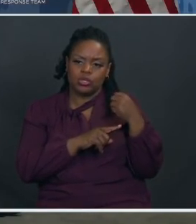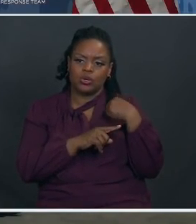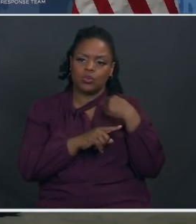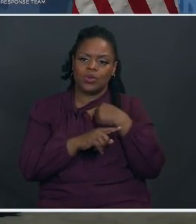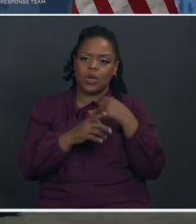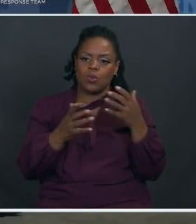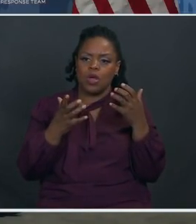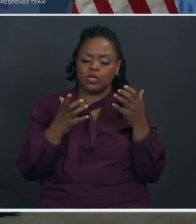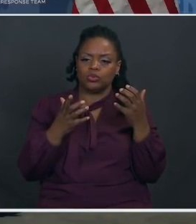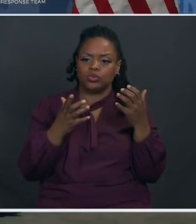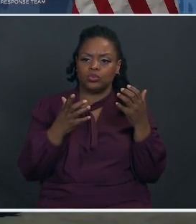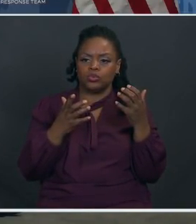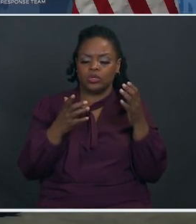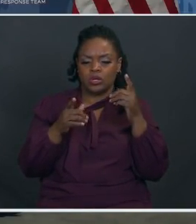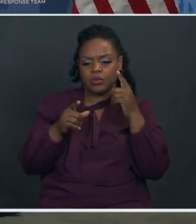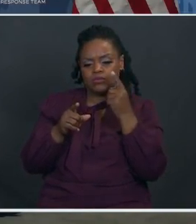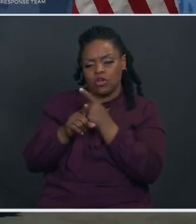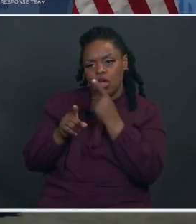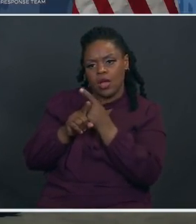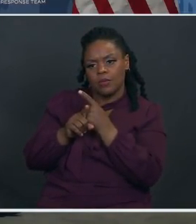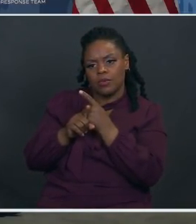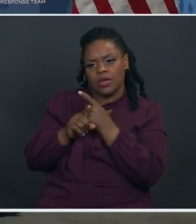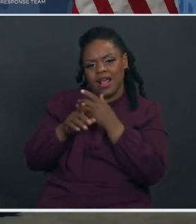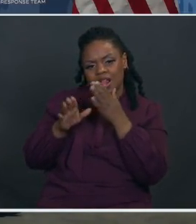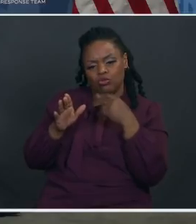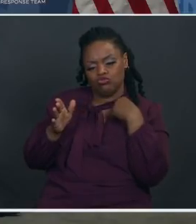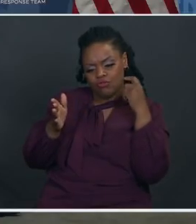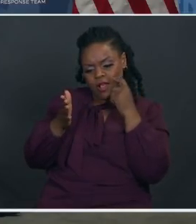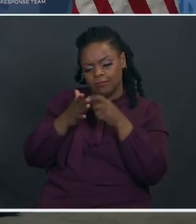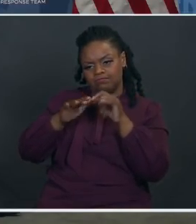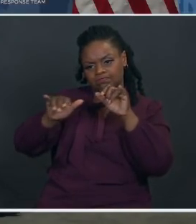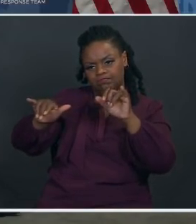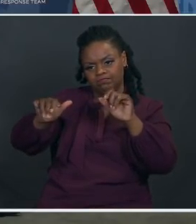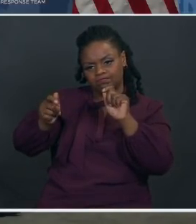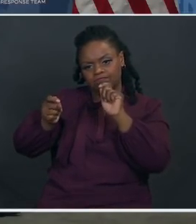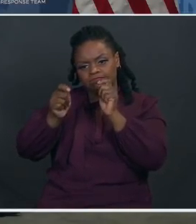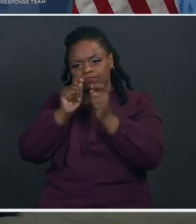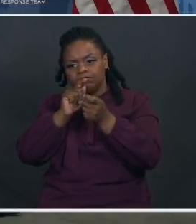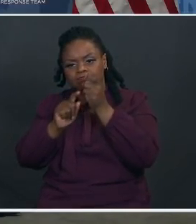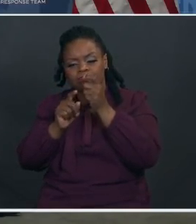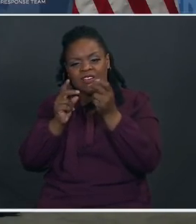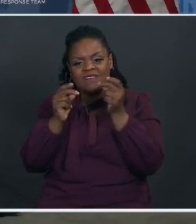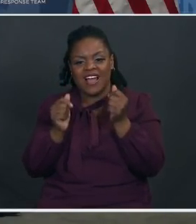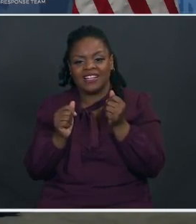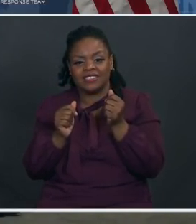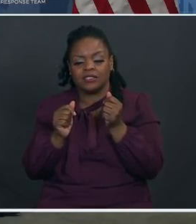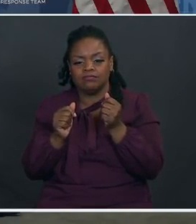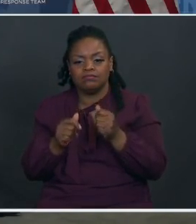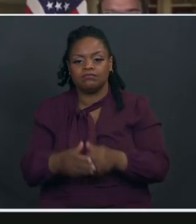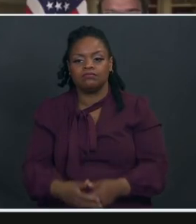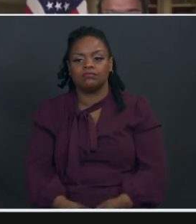which will allow us to spot variants early, which is the best way to deal with any potential variant. Dr. Fauci? >> Dr. Fauci: Yeah.